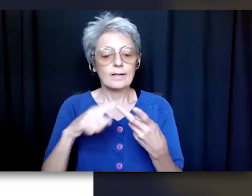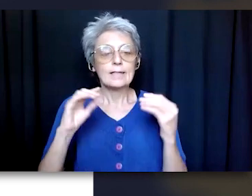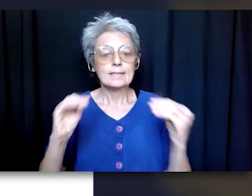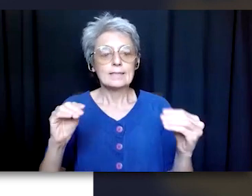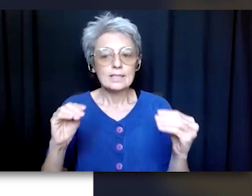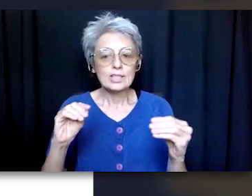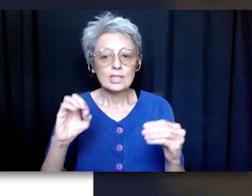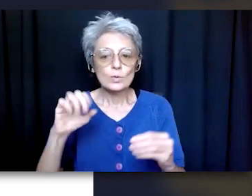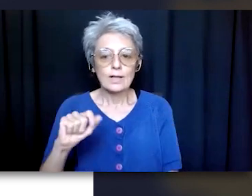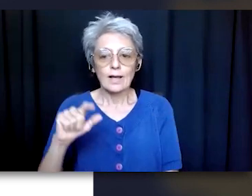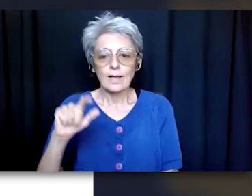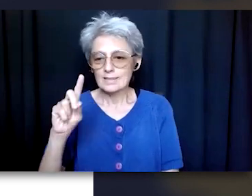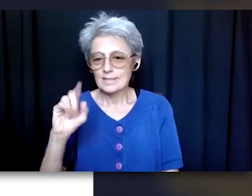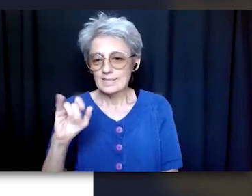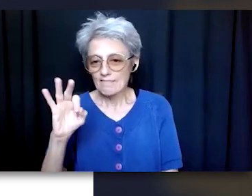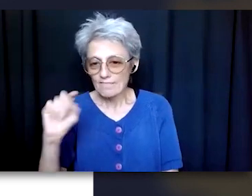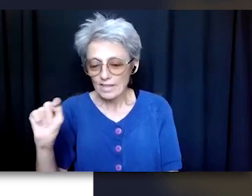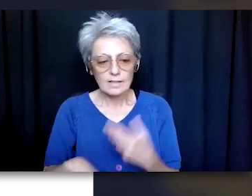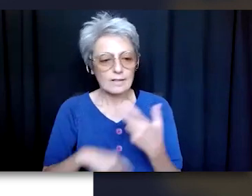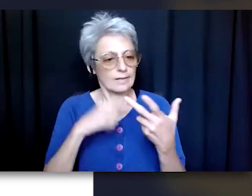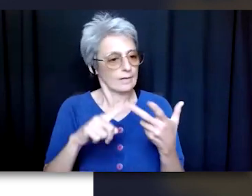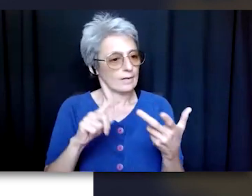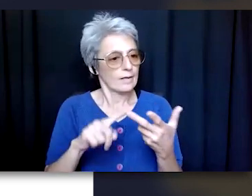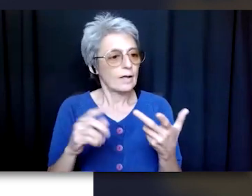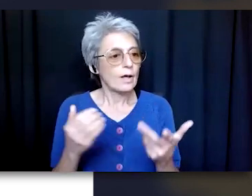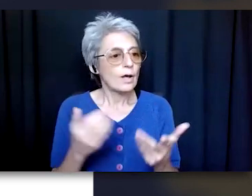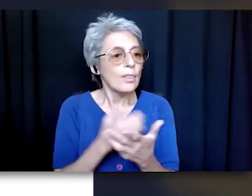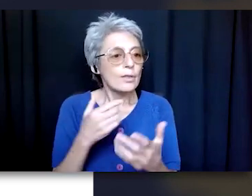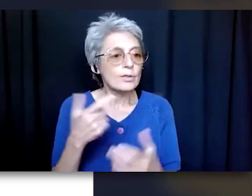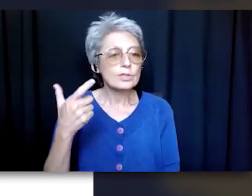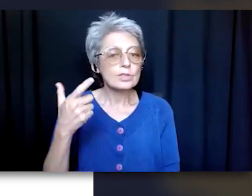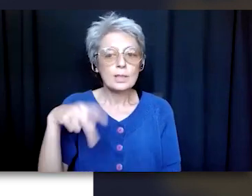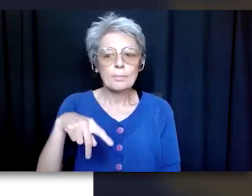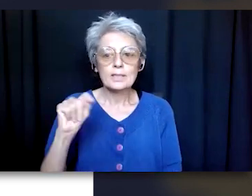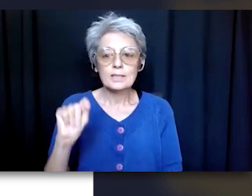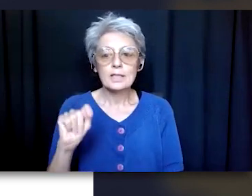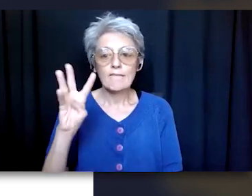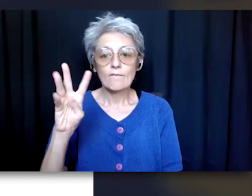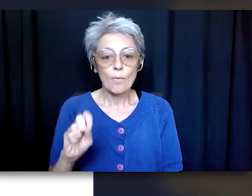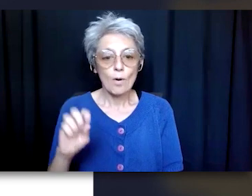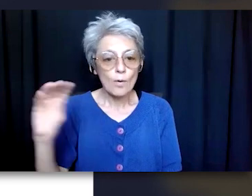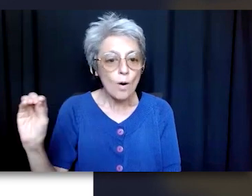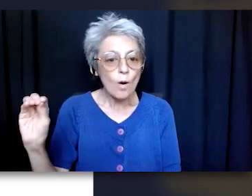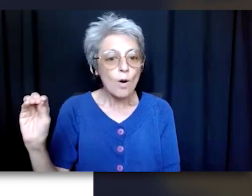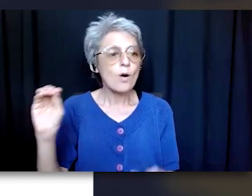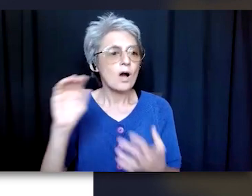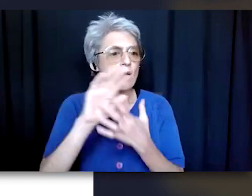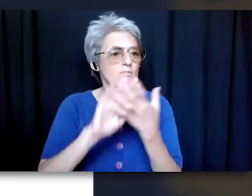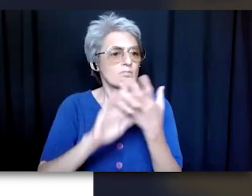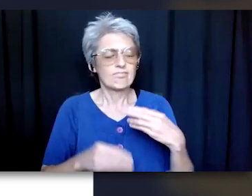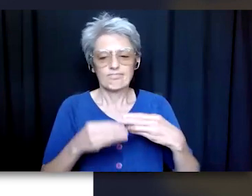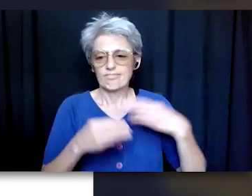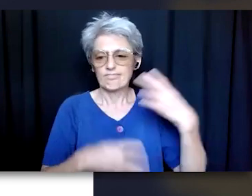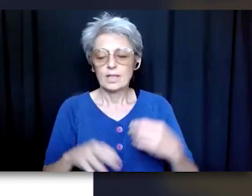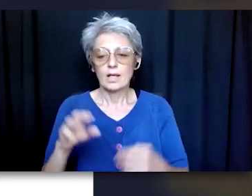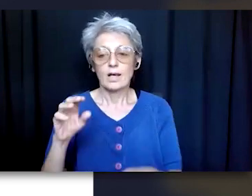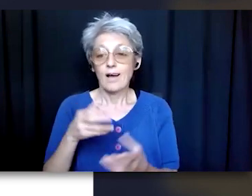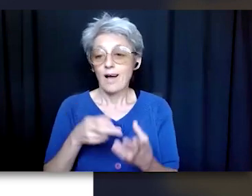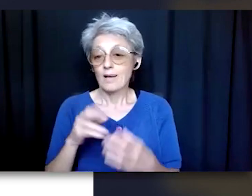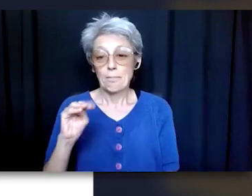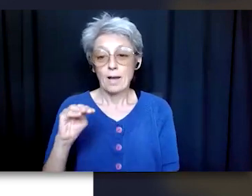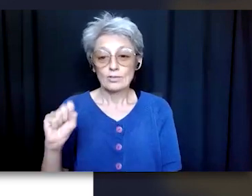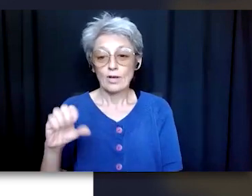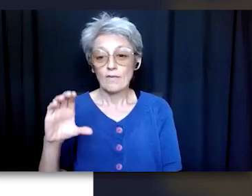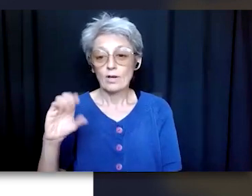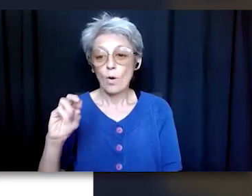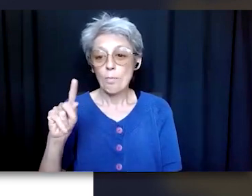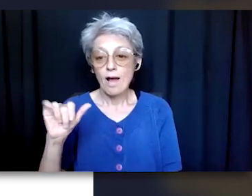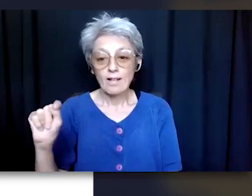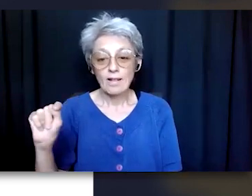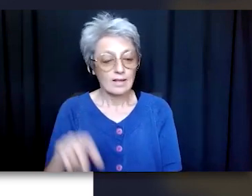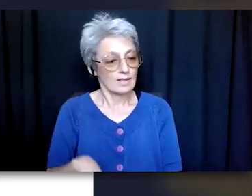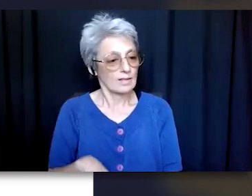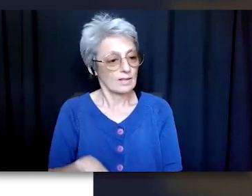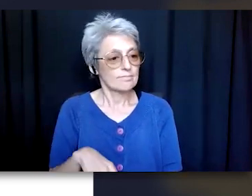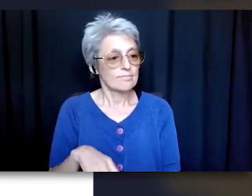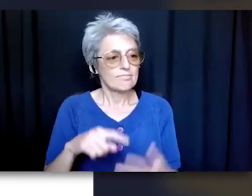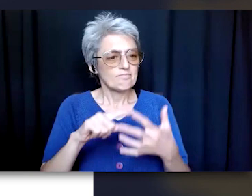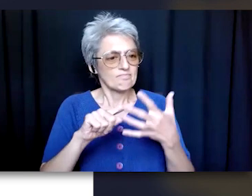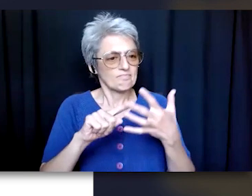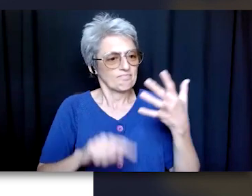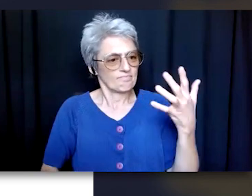it includes the new GPT-4, it includes, frankly, Microsoft Copilot and just the embedded meta-AI